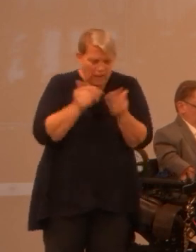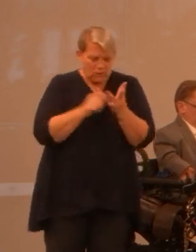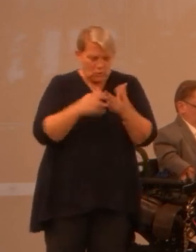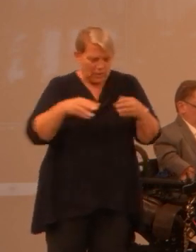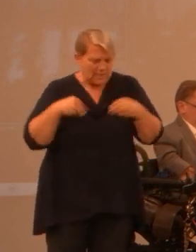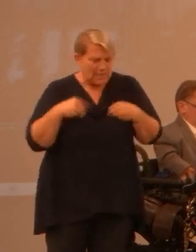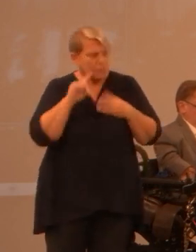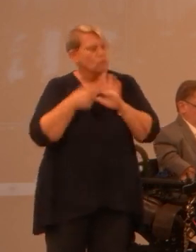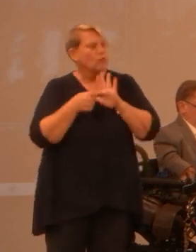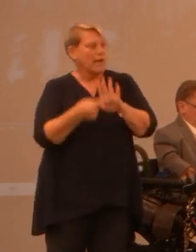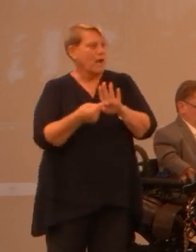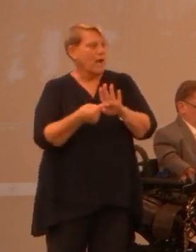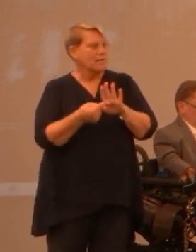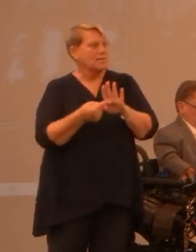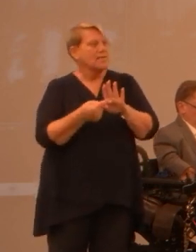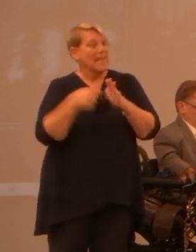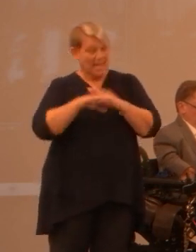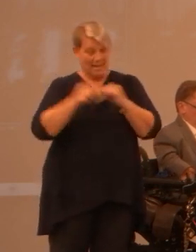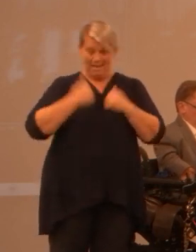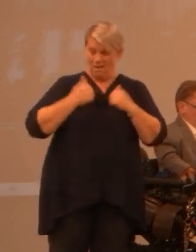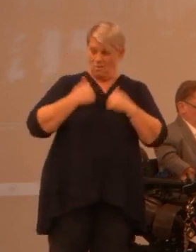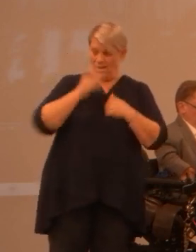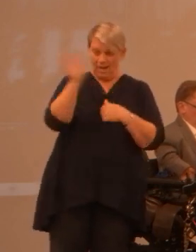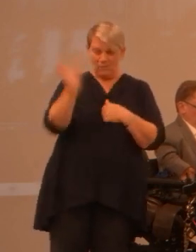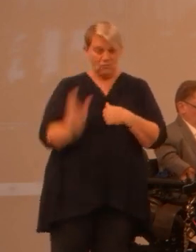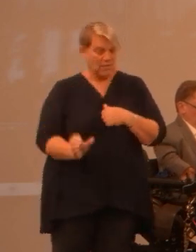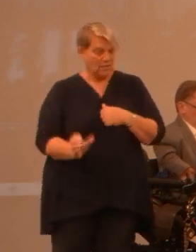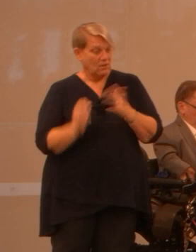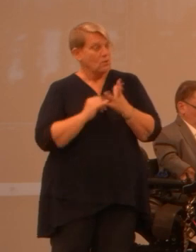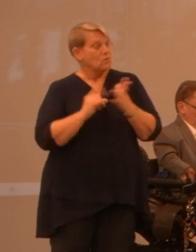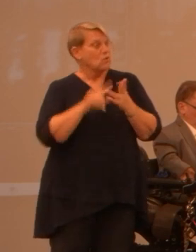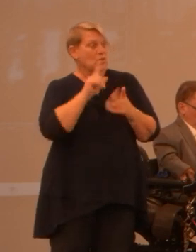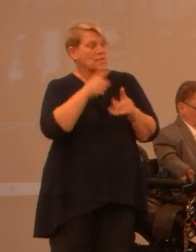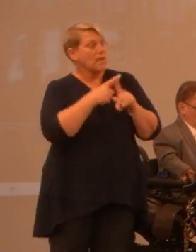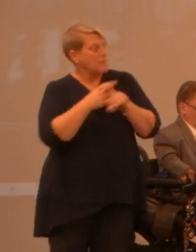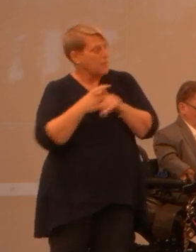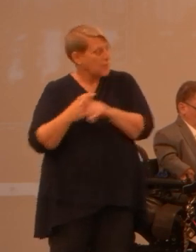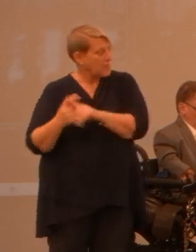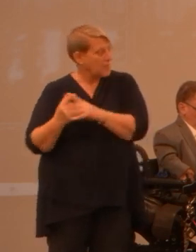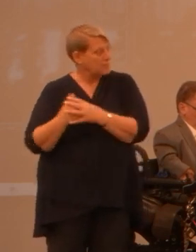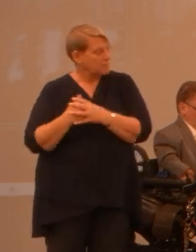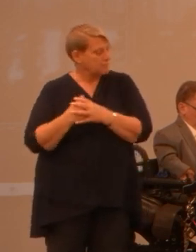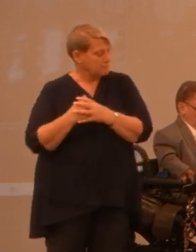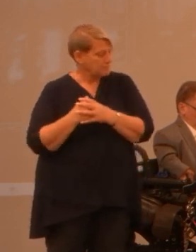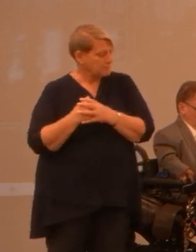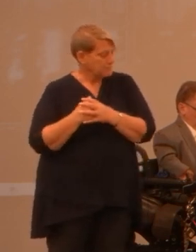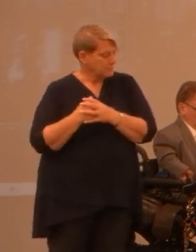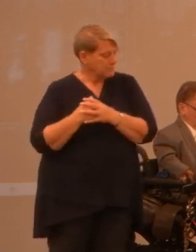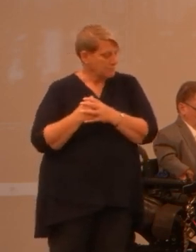recognition in our own country. And I just want to say, let the old fellas walk with